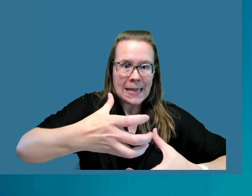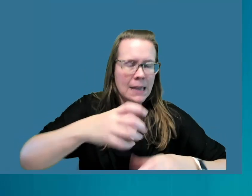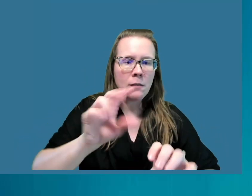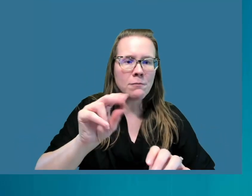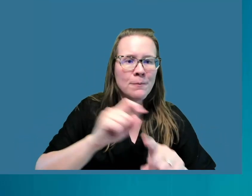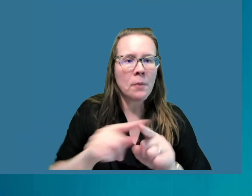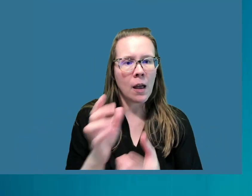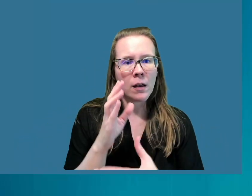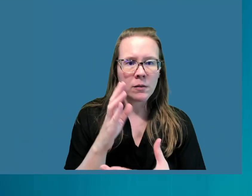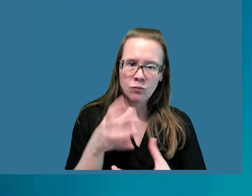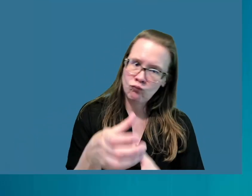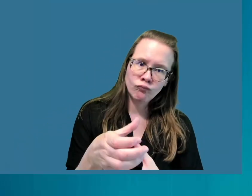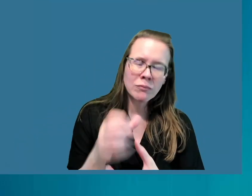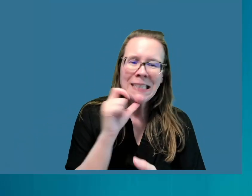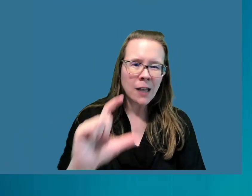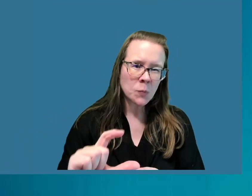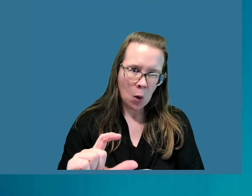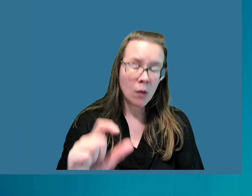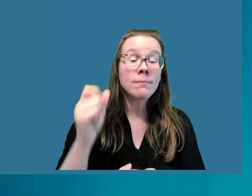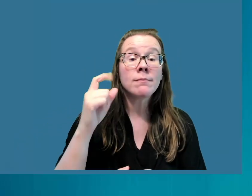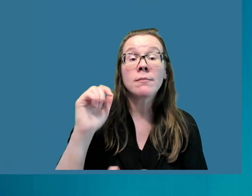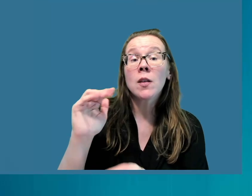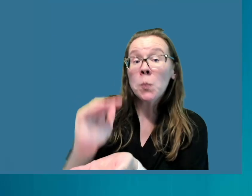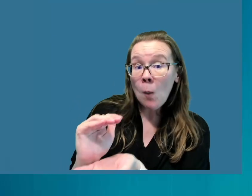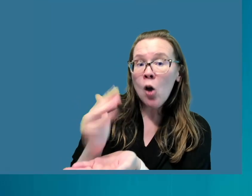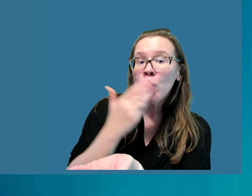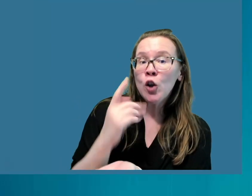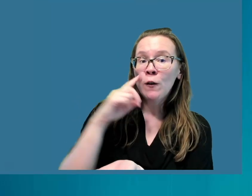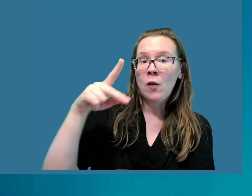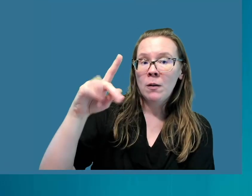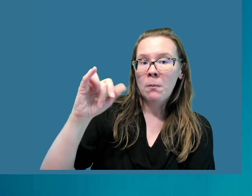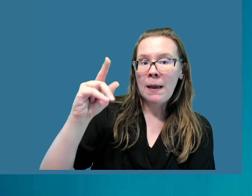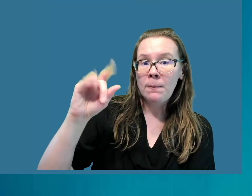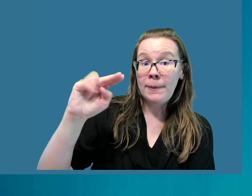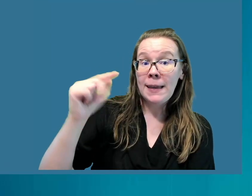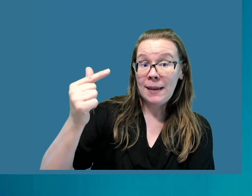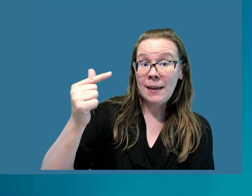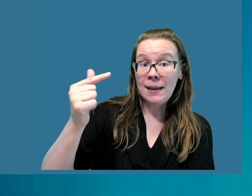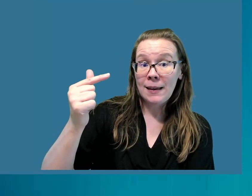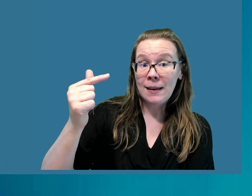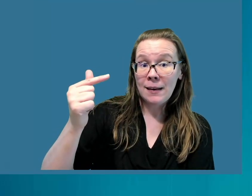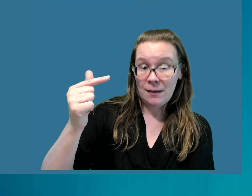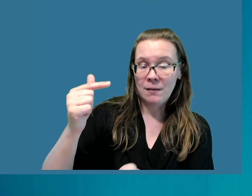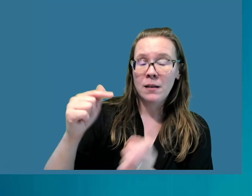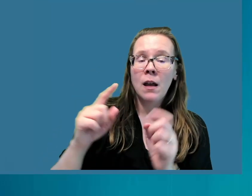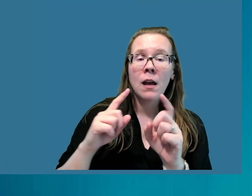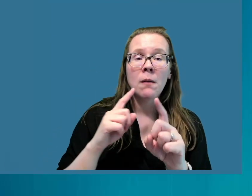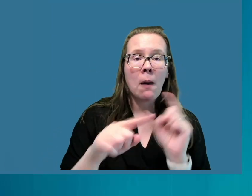and I recommend getting like a med--like the larger size bottle; but it's not huge. Um and